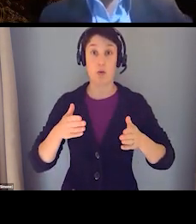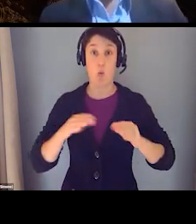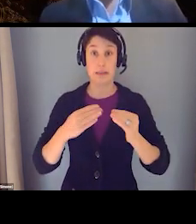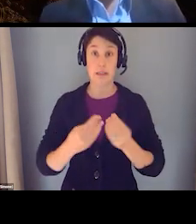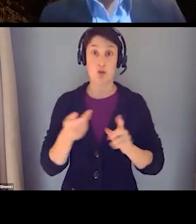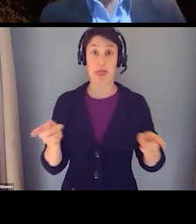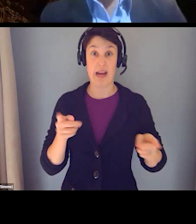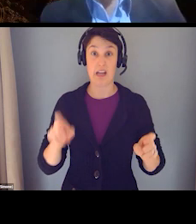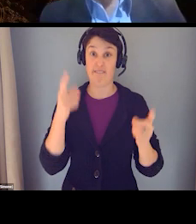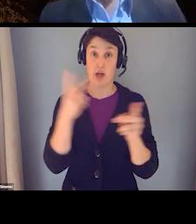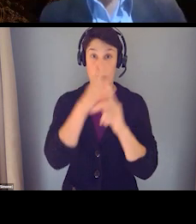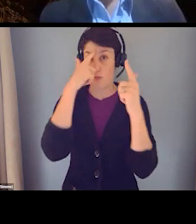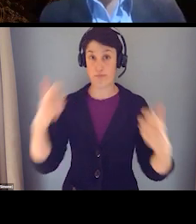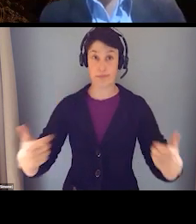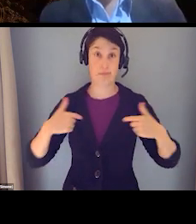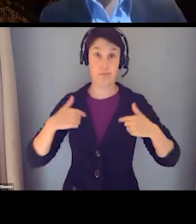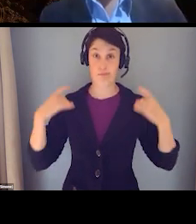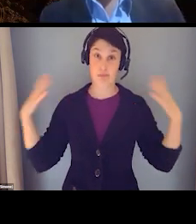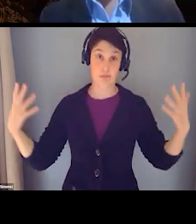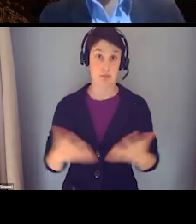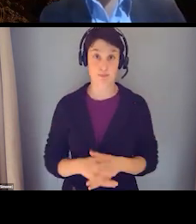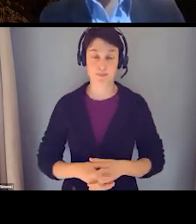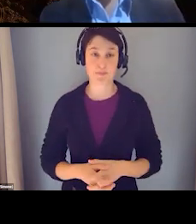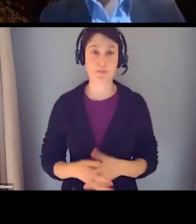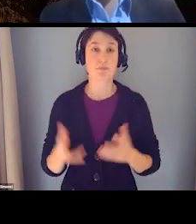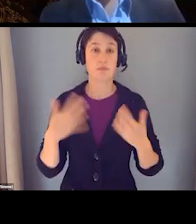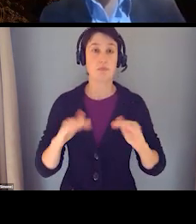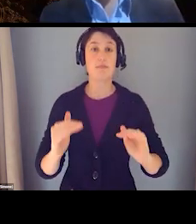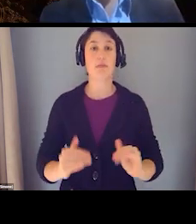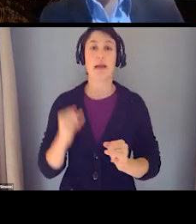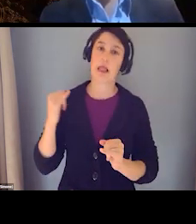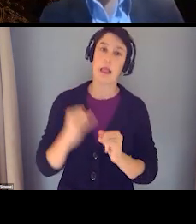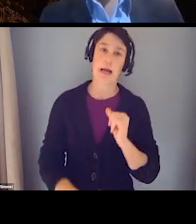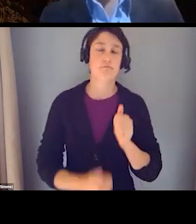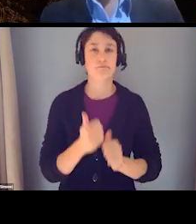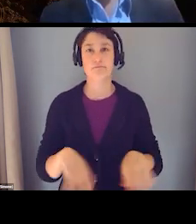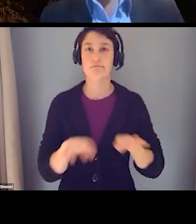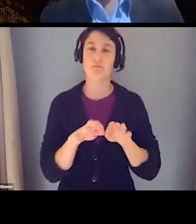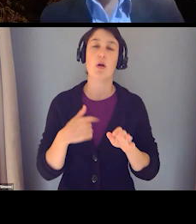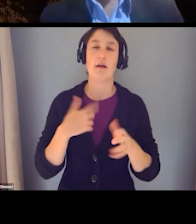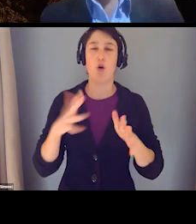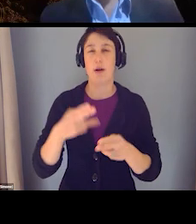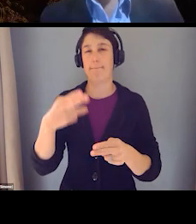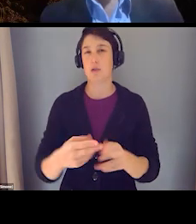And the last and very important thing that I've already kind of mentioned this is start early with your PI transfers.